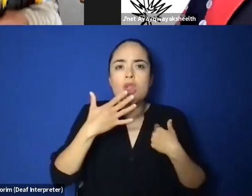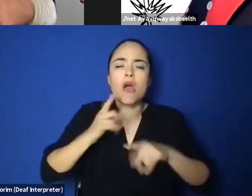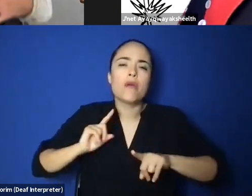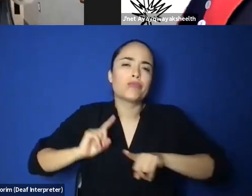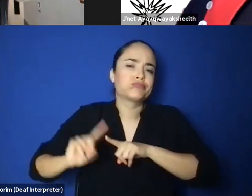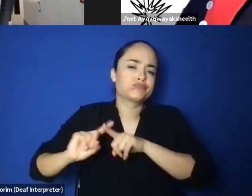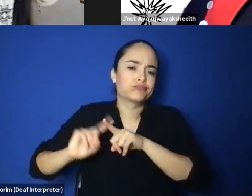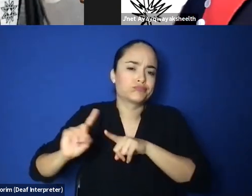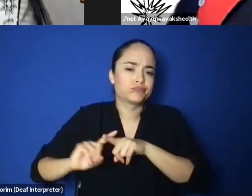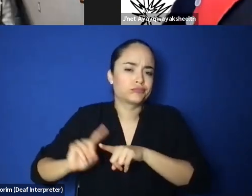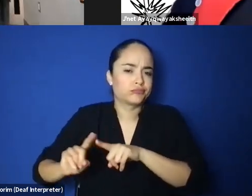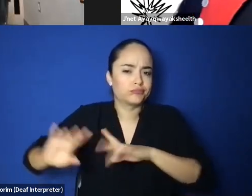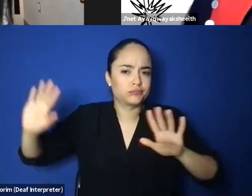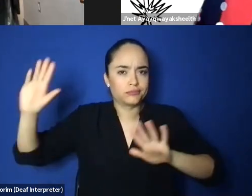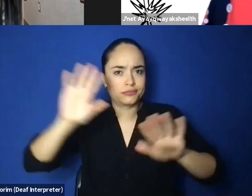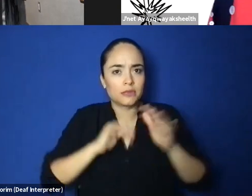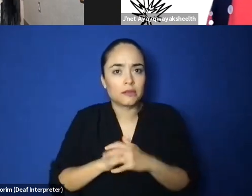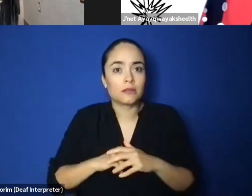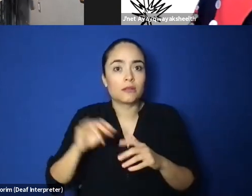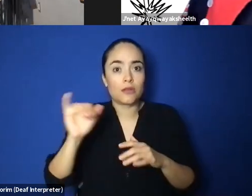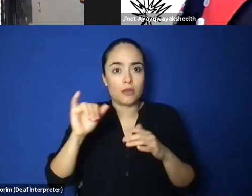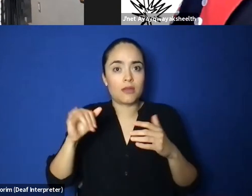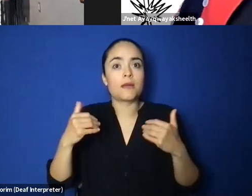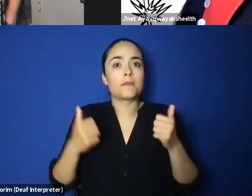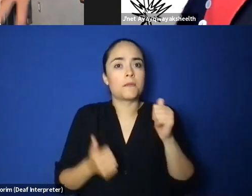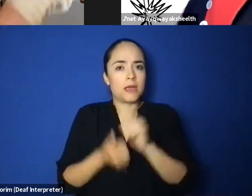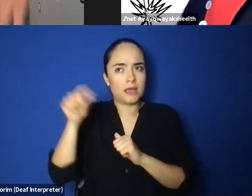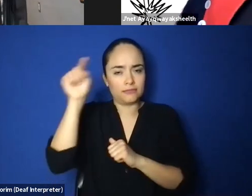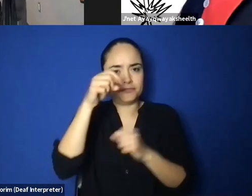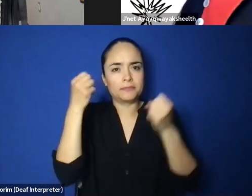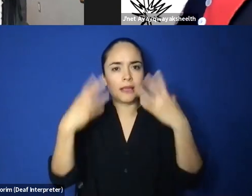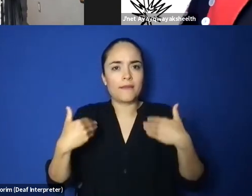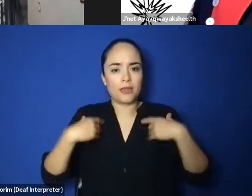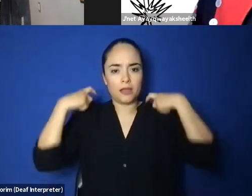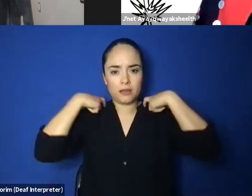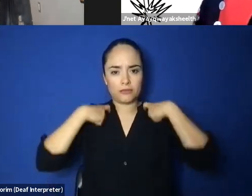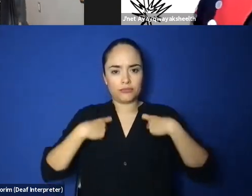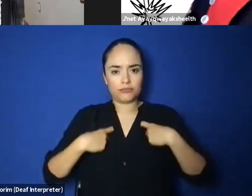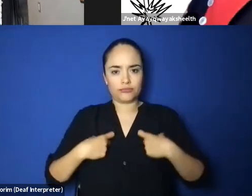see their harness. So this is this larger piece that's fully beaded, and it goes around my neck